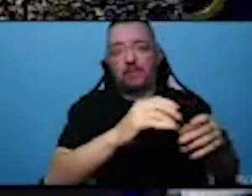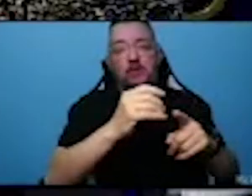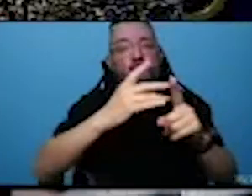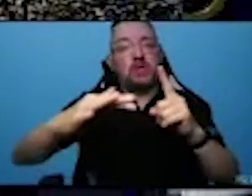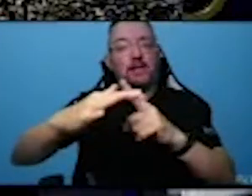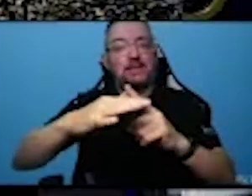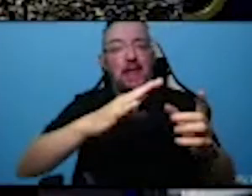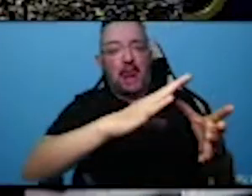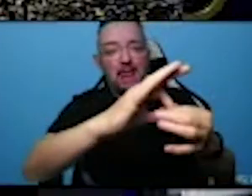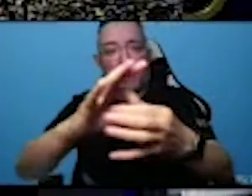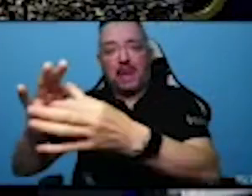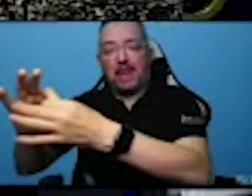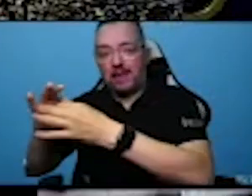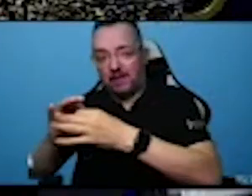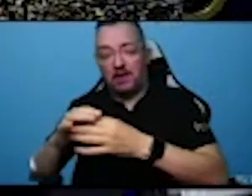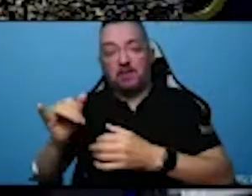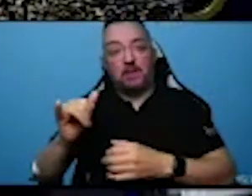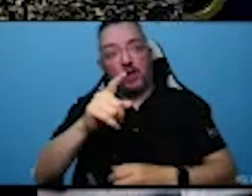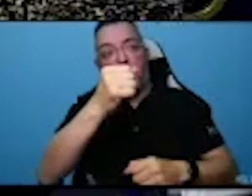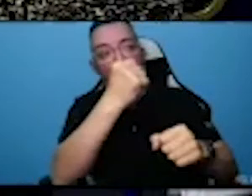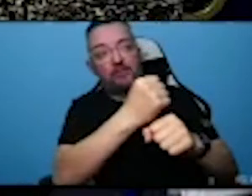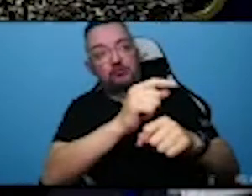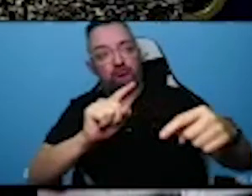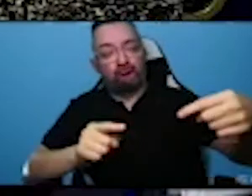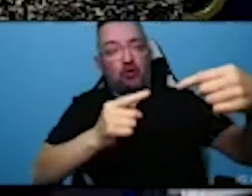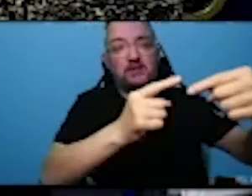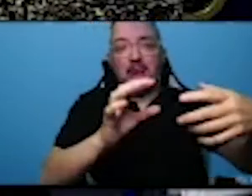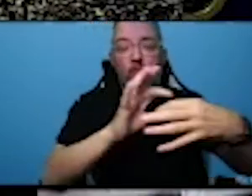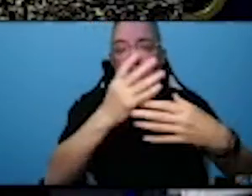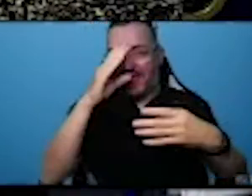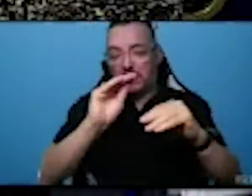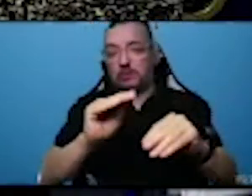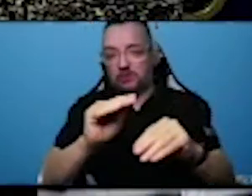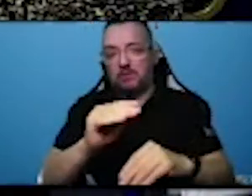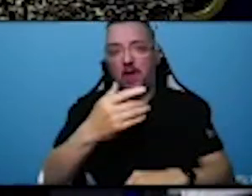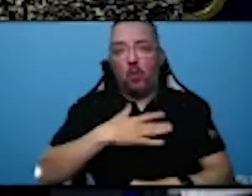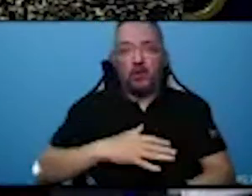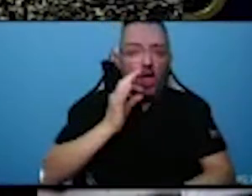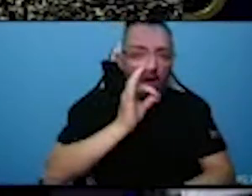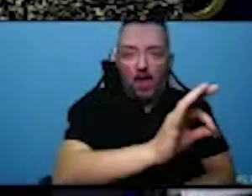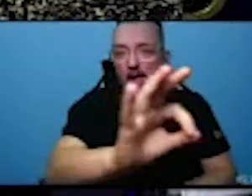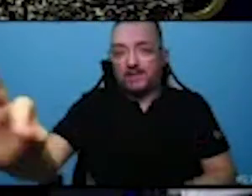government, whether it's about education. And I just want to ask each of you very very briefly, if you think that